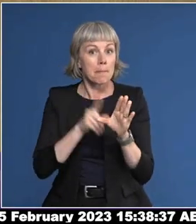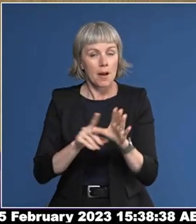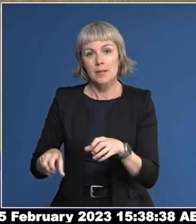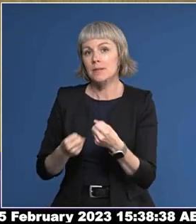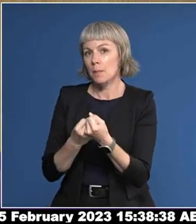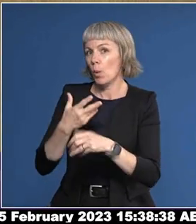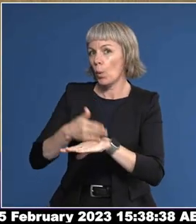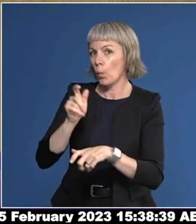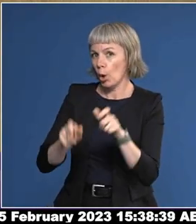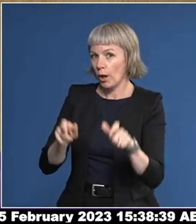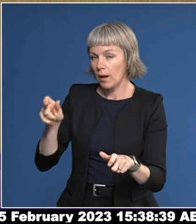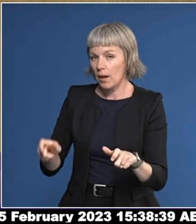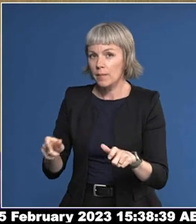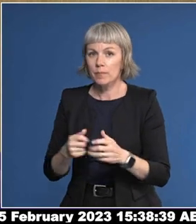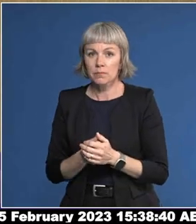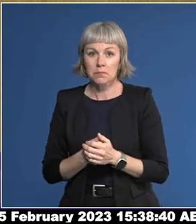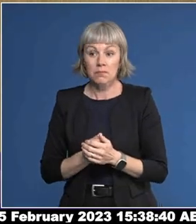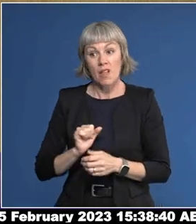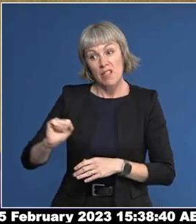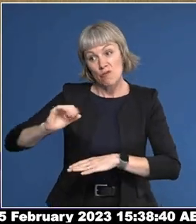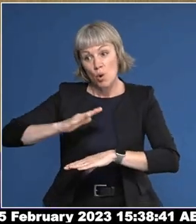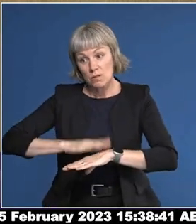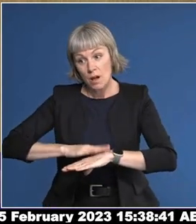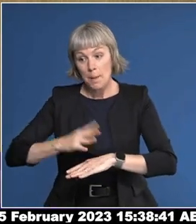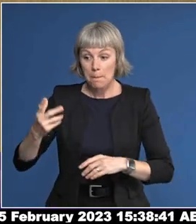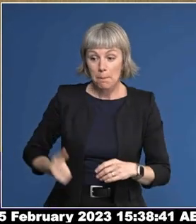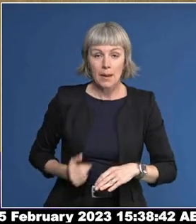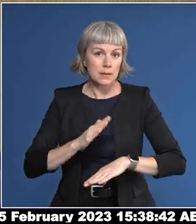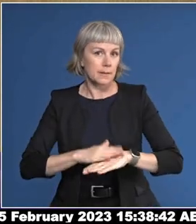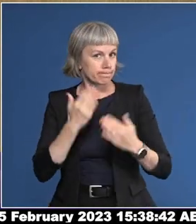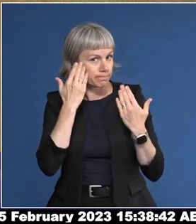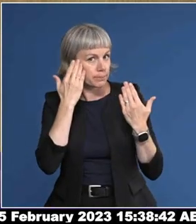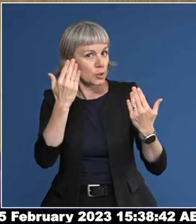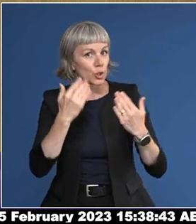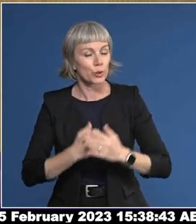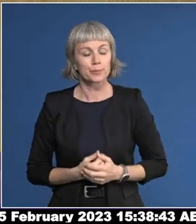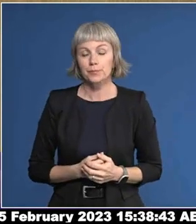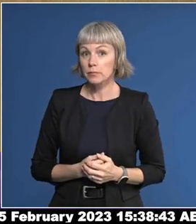Whether that means it's within their own time or not, we don't have the data on that, I'm afraid. MS DOWSETT: Is that something you could ask your members?